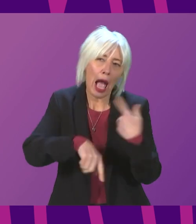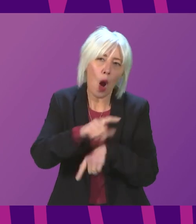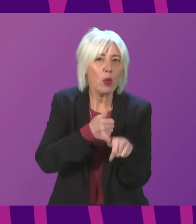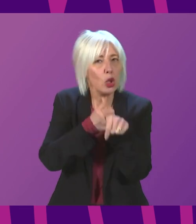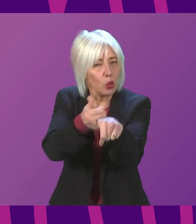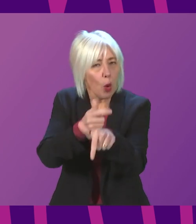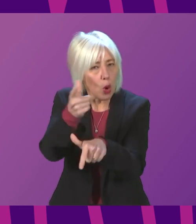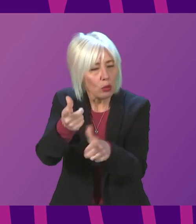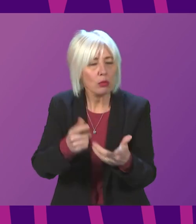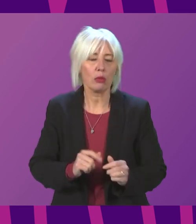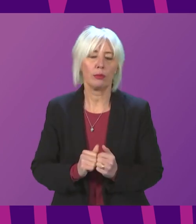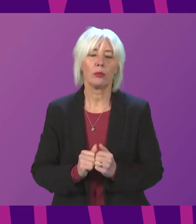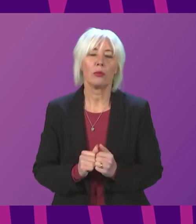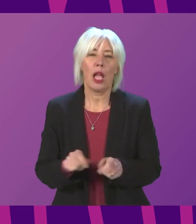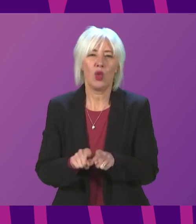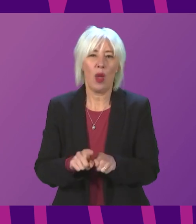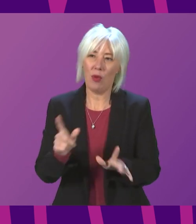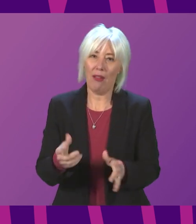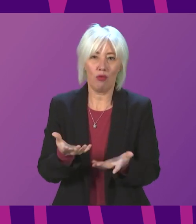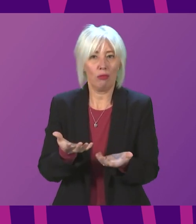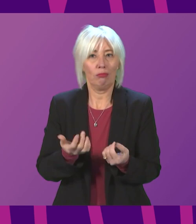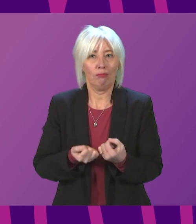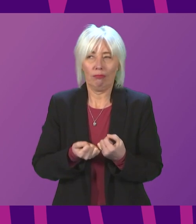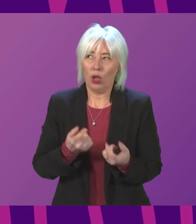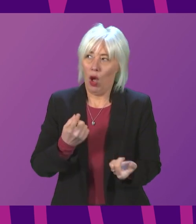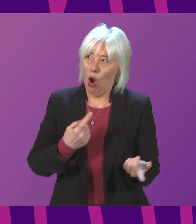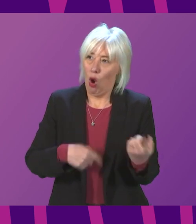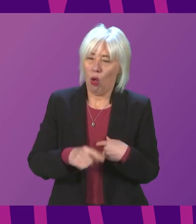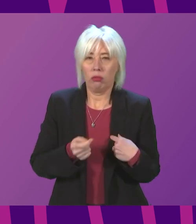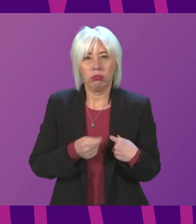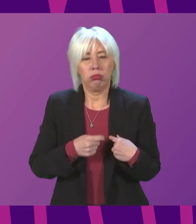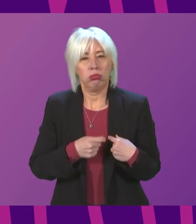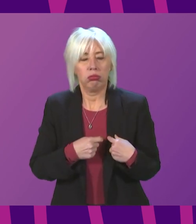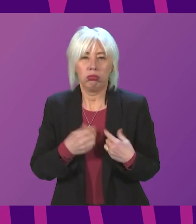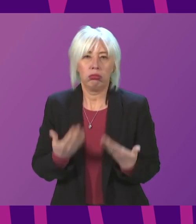I also acknowledge how anxious a time this is for young people who are going back to